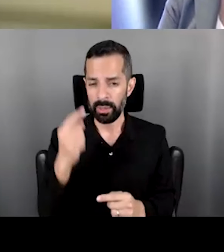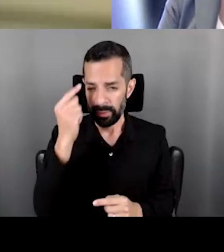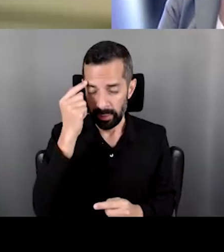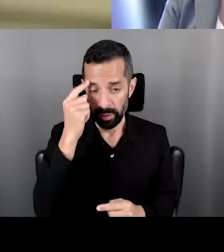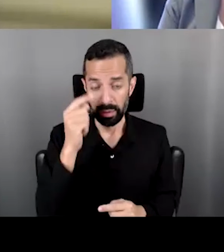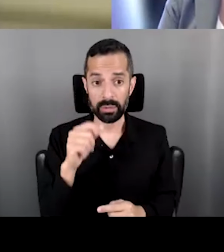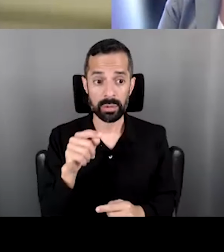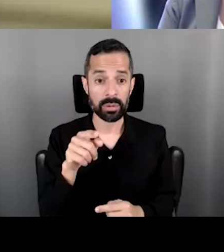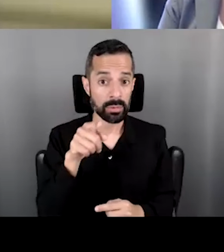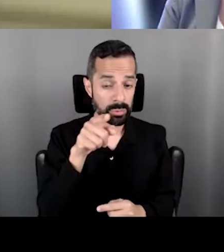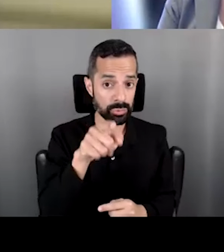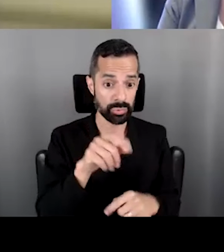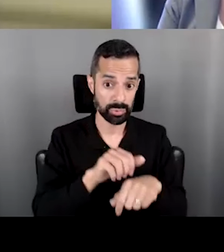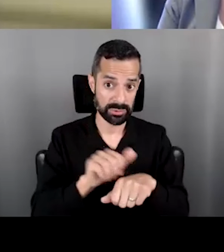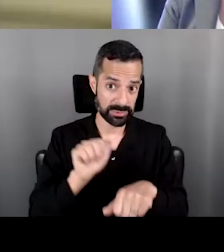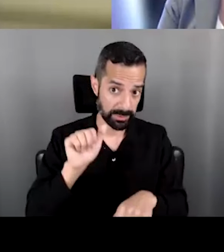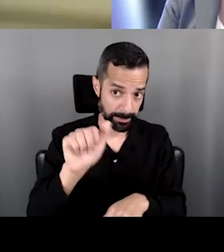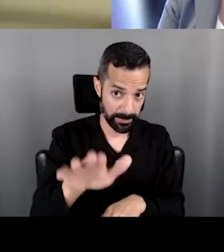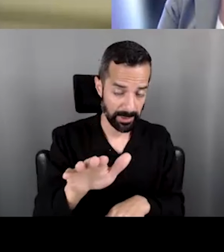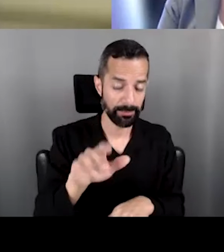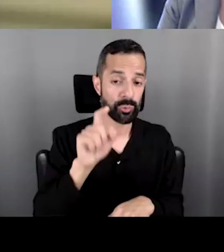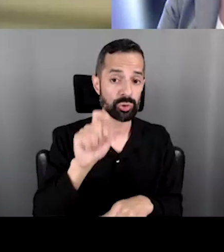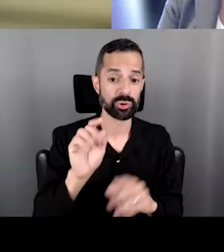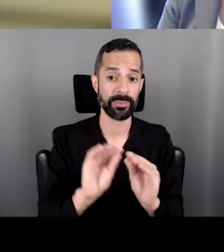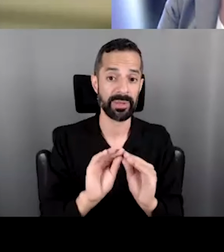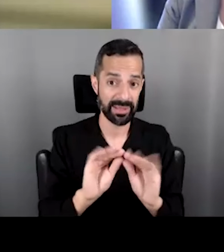should be clear, concise evidence.